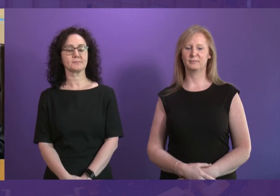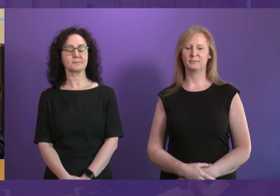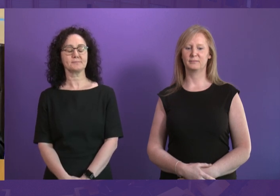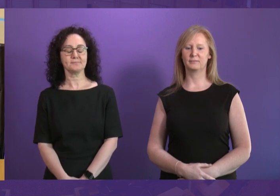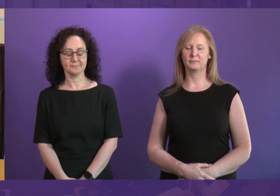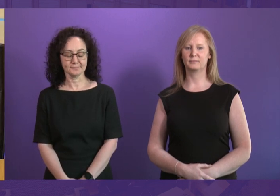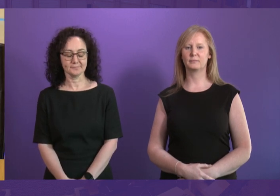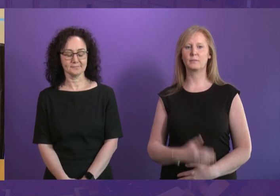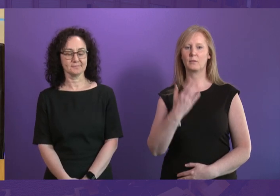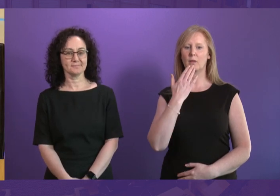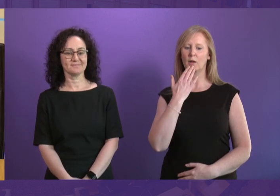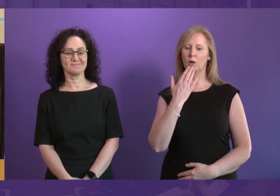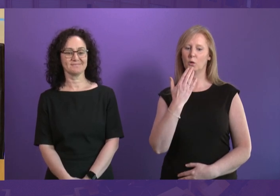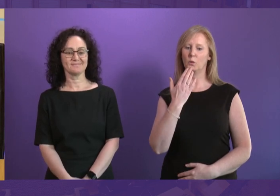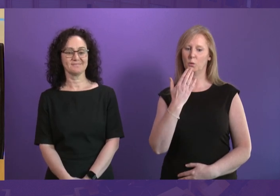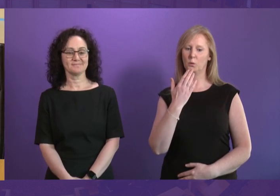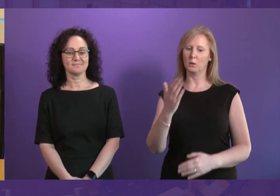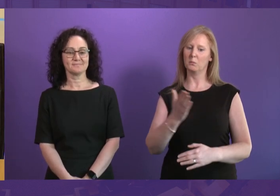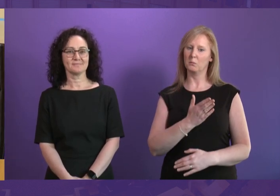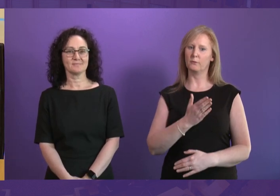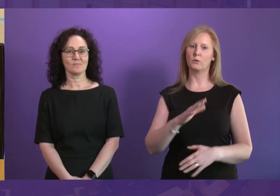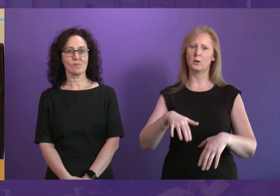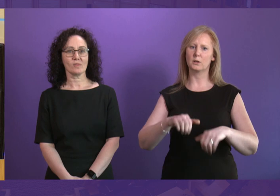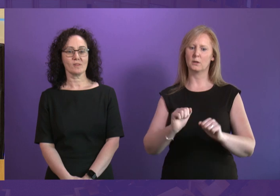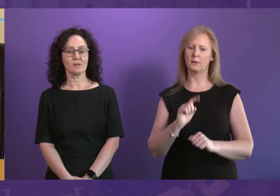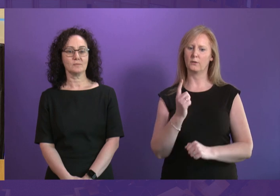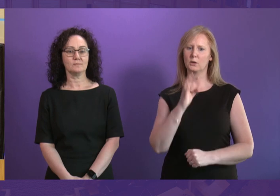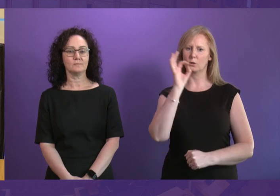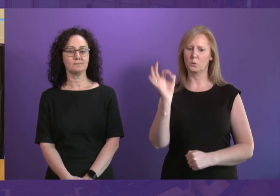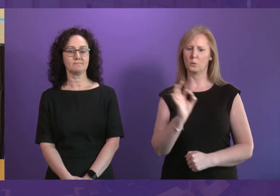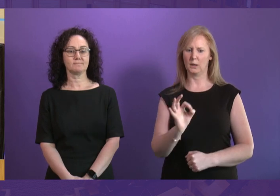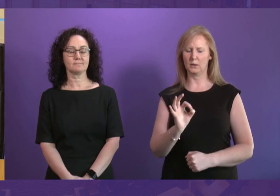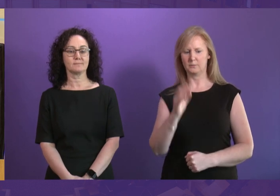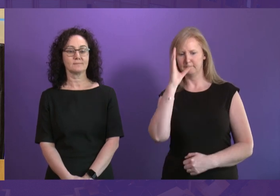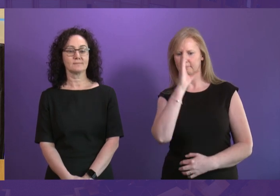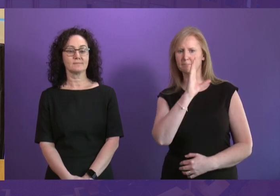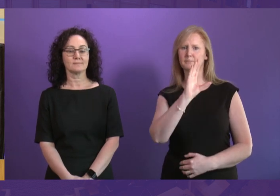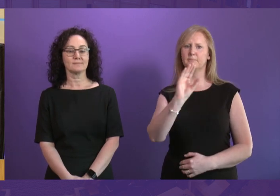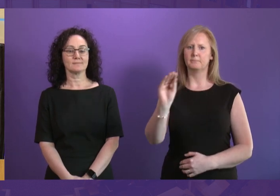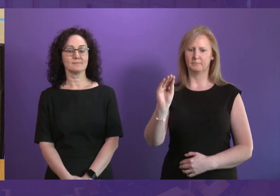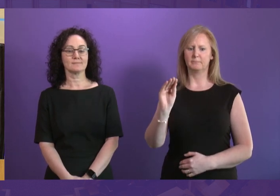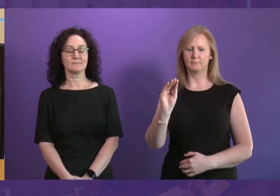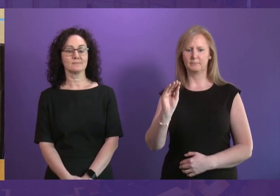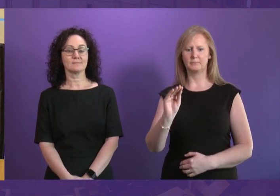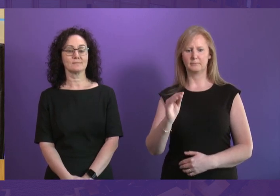The Presiding Officer: Thank you. Before I turn to the first question, can I just advise members that I've had the opportunity to ask all the party leaders,